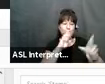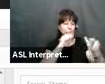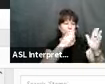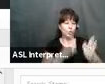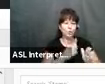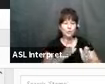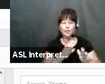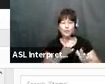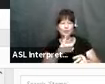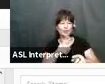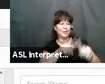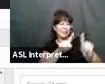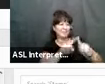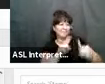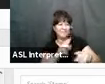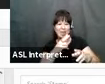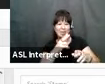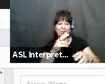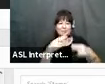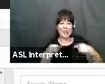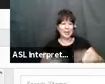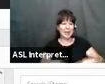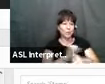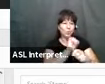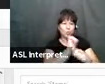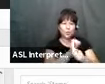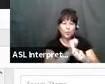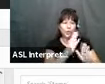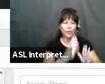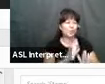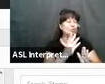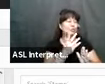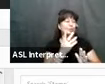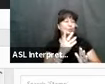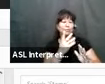and still having a wonderful turnaround time of 48 to 72 hours.